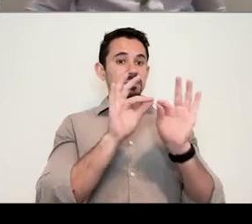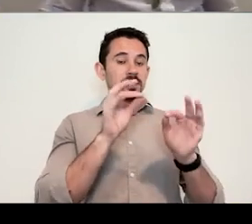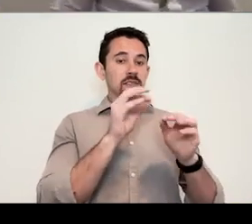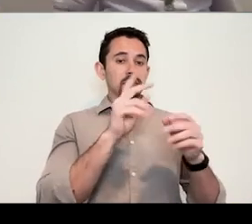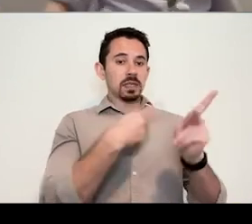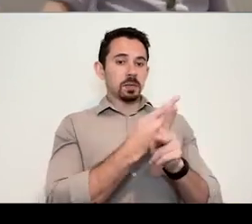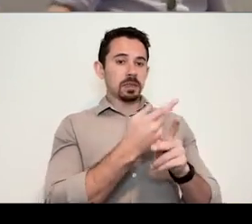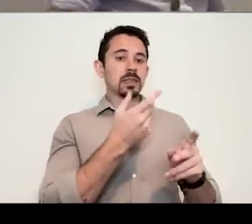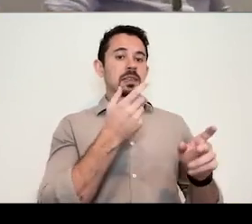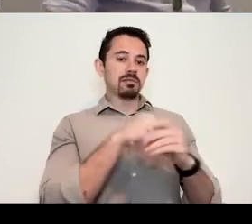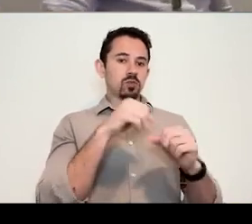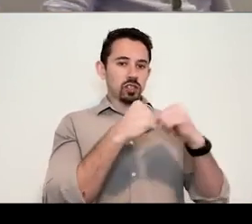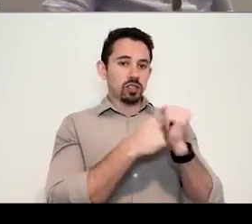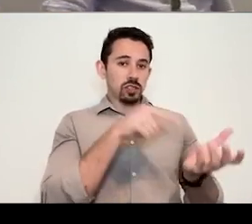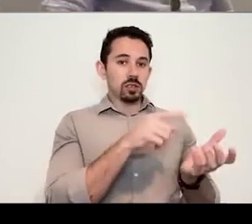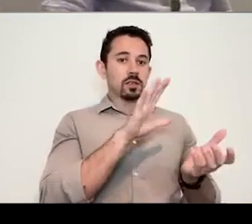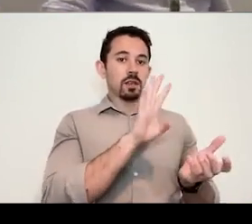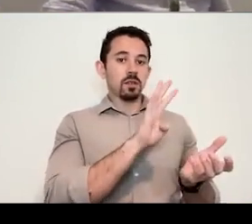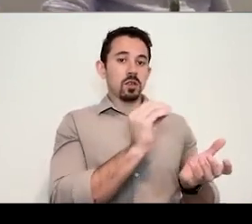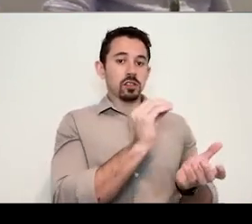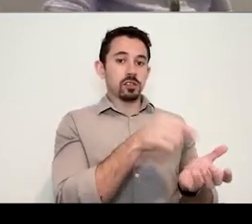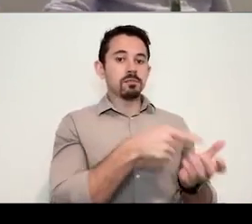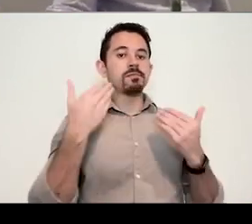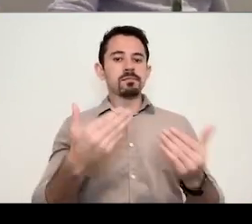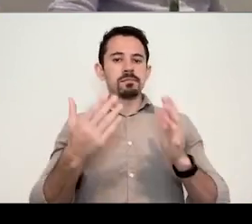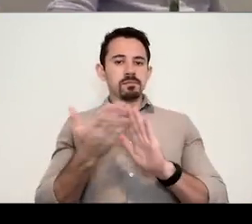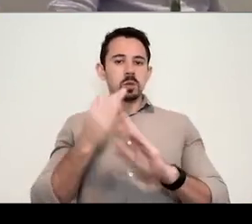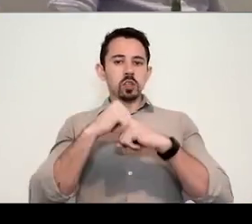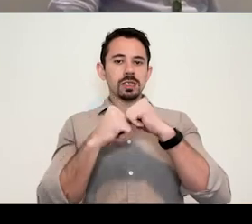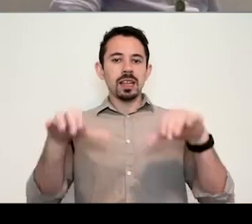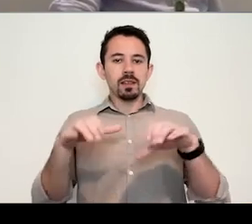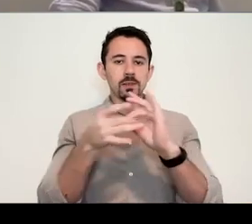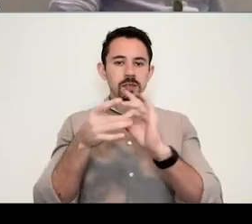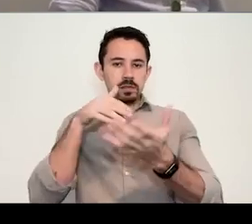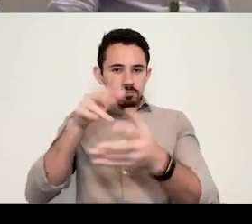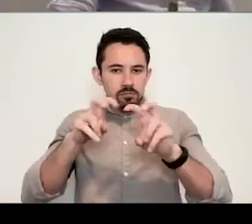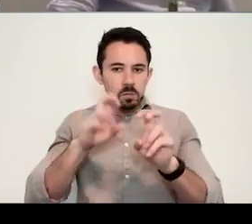essential elements in the structure of 54-O, we performed Structure Activity Relationship